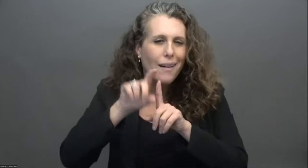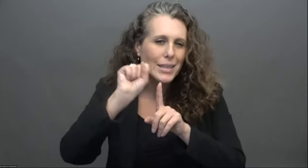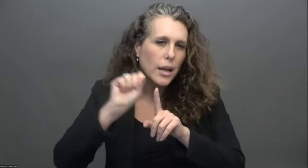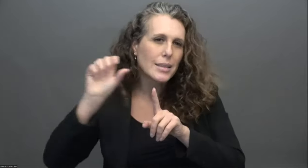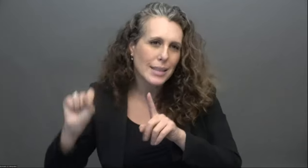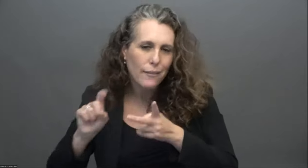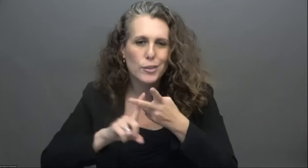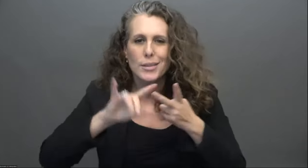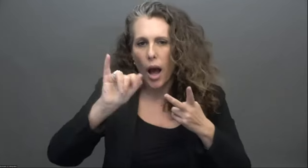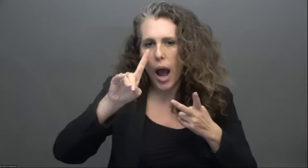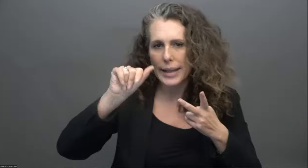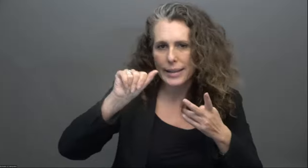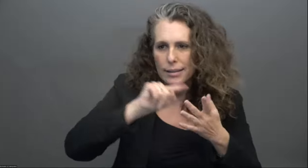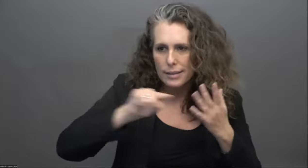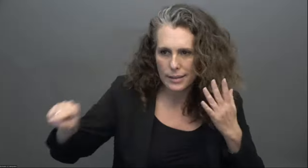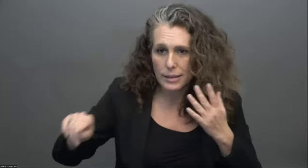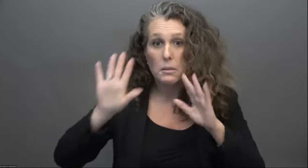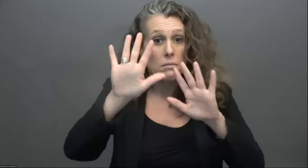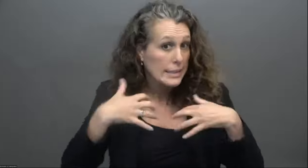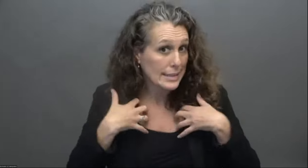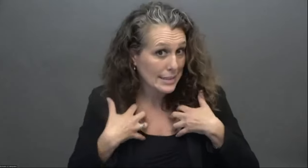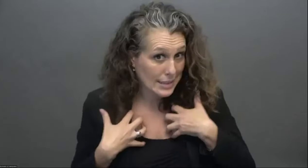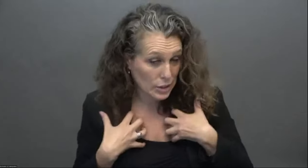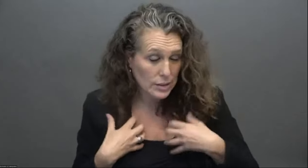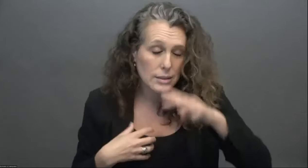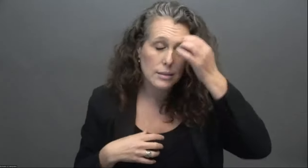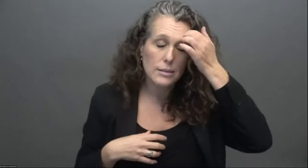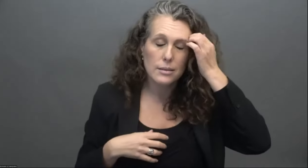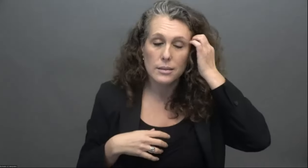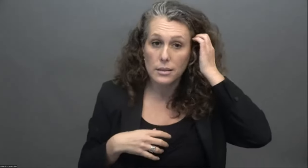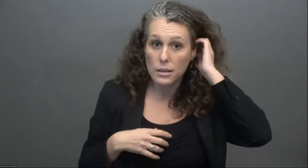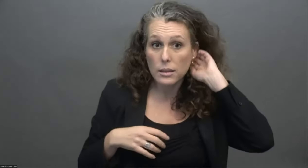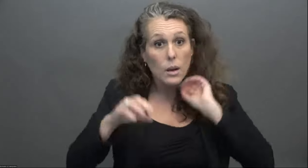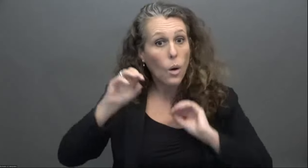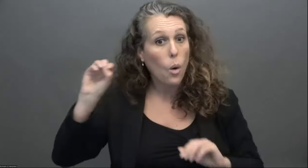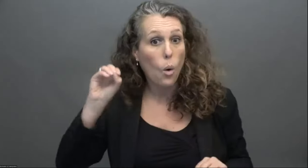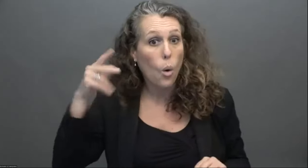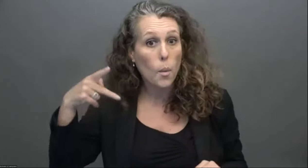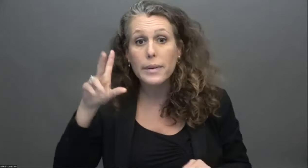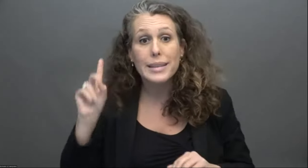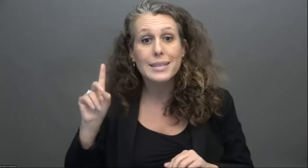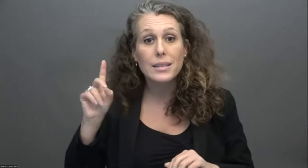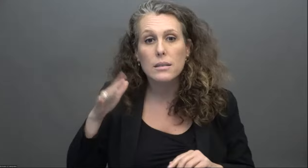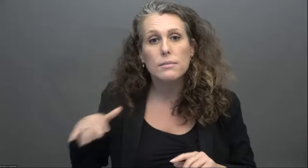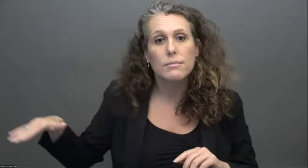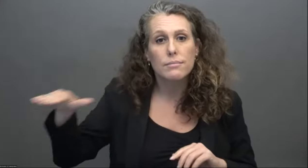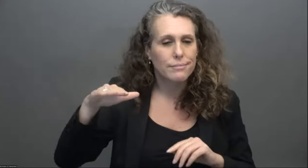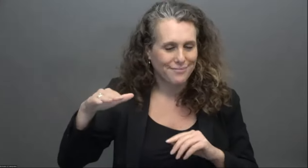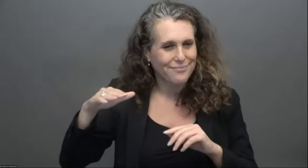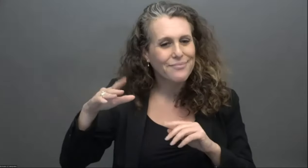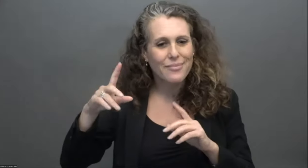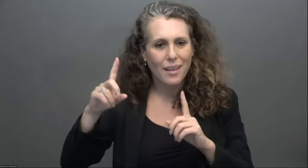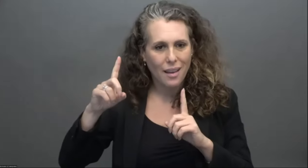with disabilities have had to move or shift from their comfort zone, to,